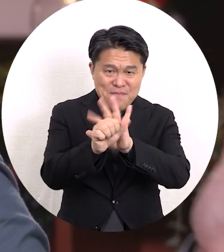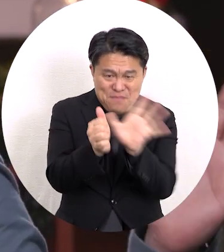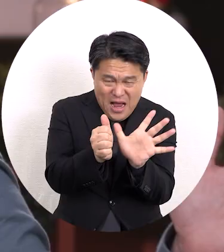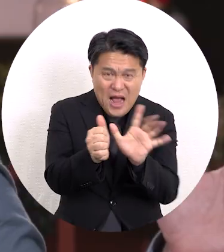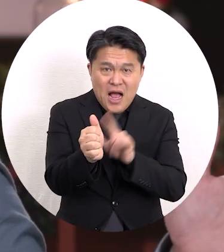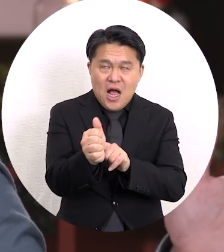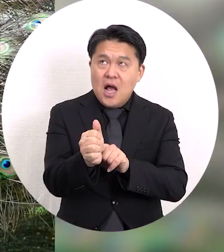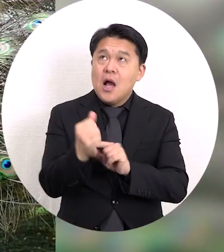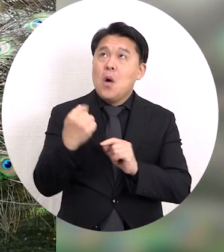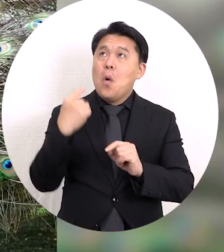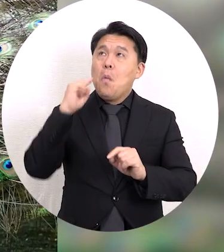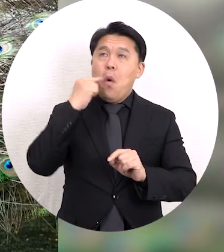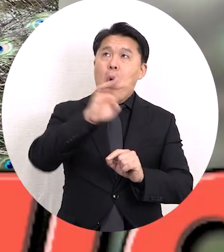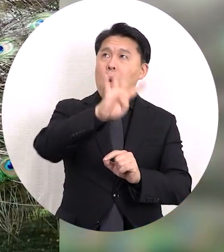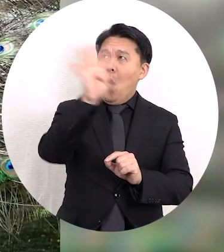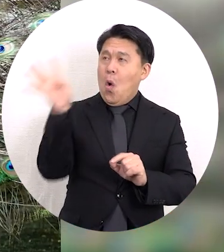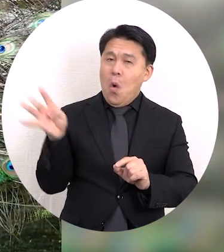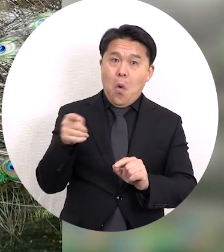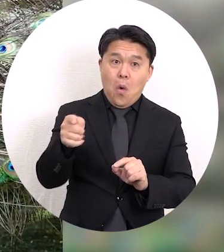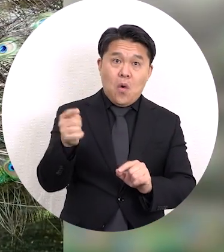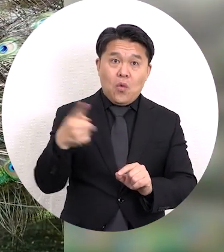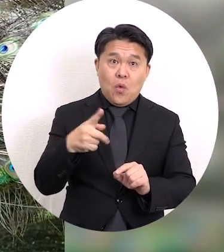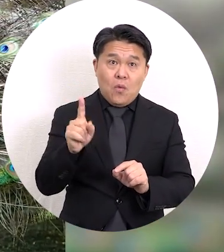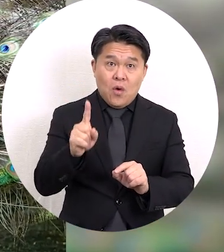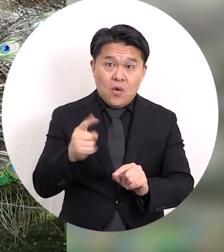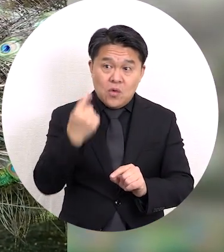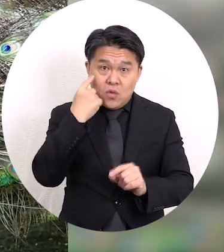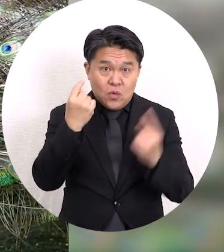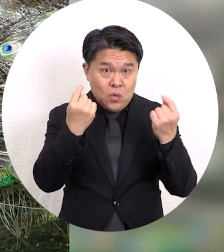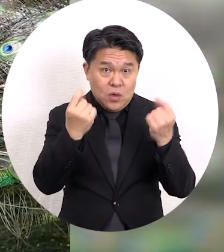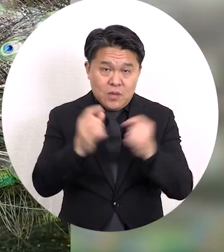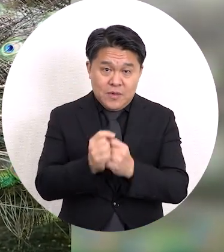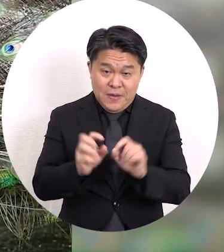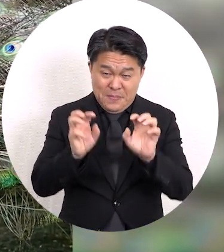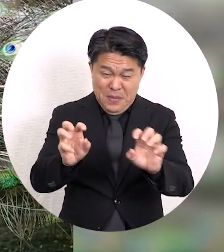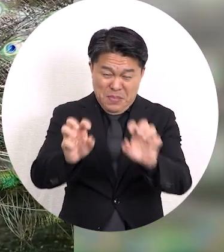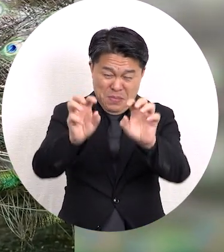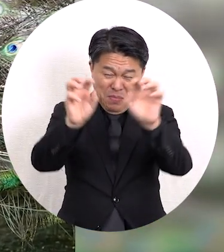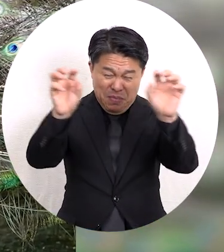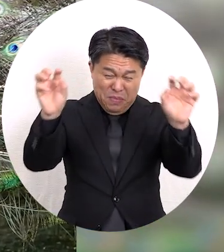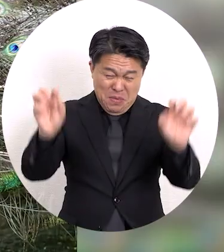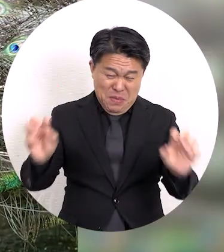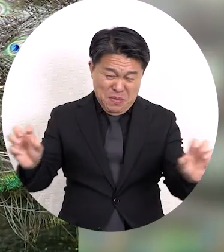it's truly impressive. And there are eye-like patterns on its tail feathers, like human eyes, are called “eye-spots”